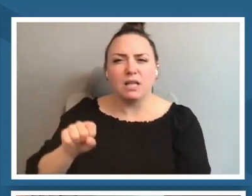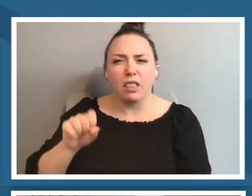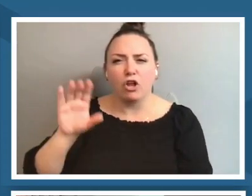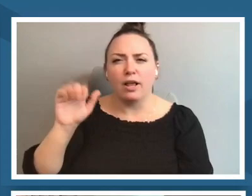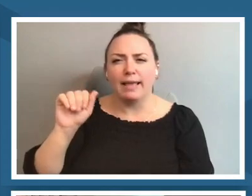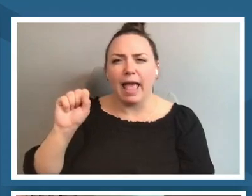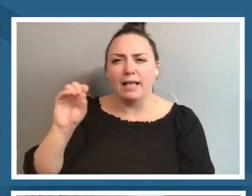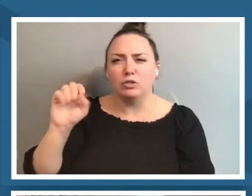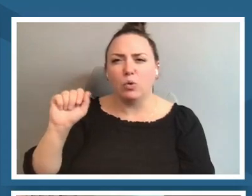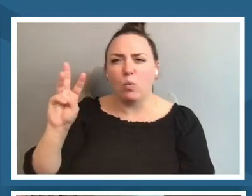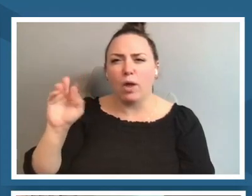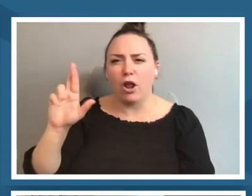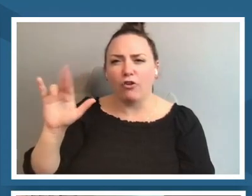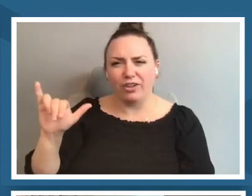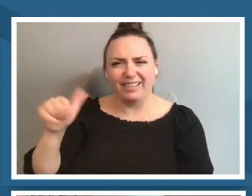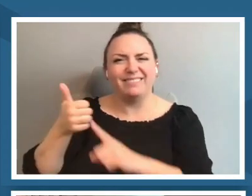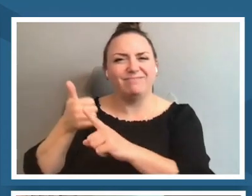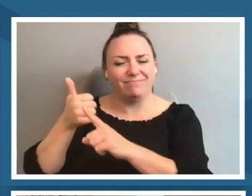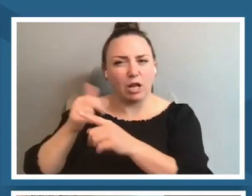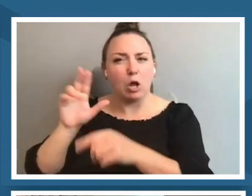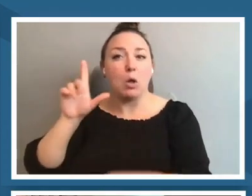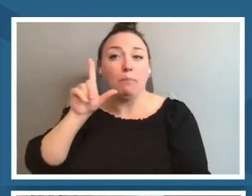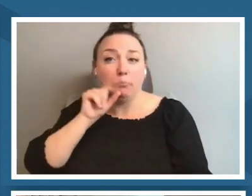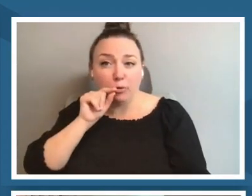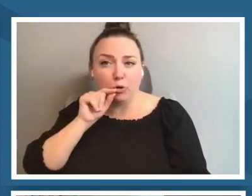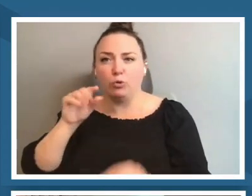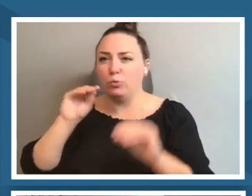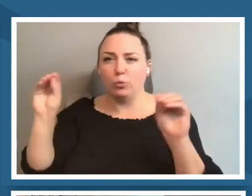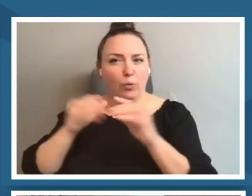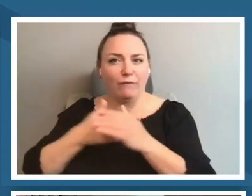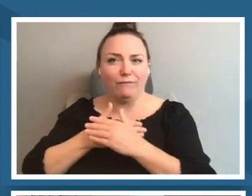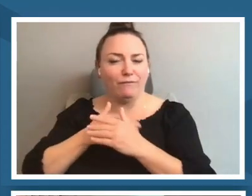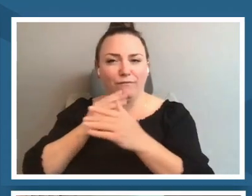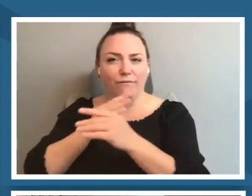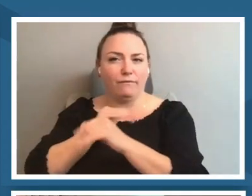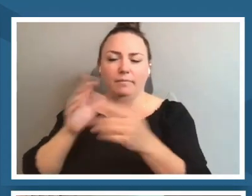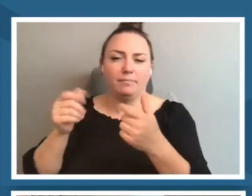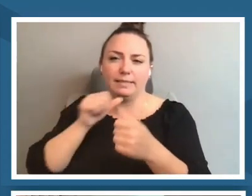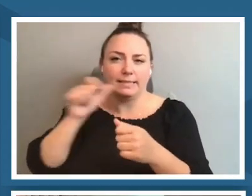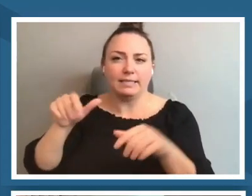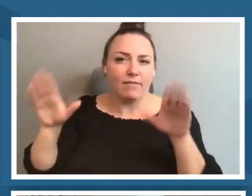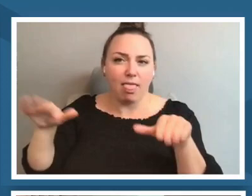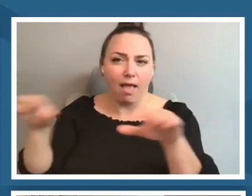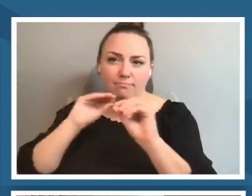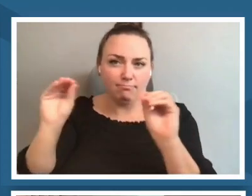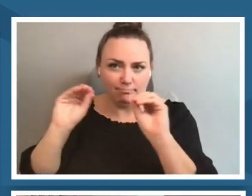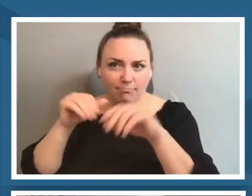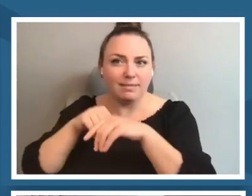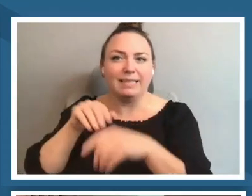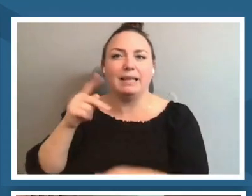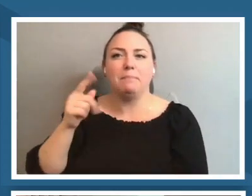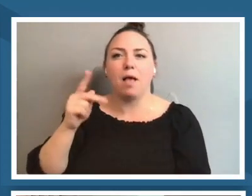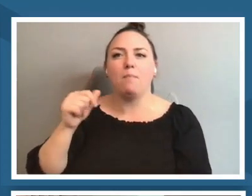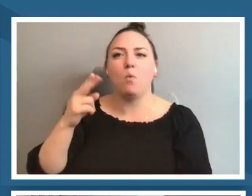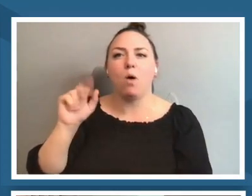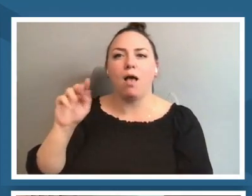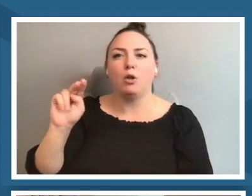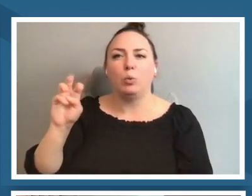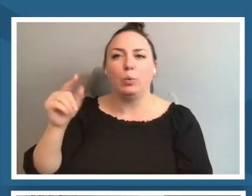rainforest of new guinea as well as australia now in some ways this could be said to